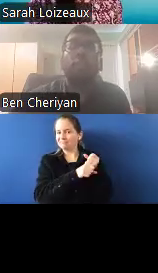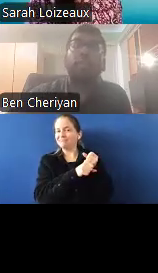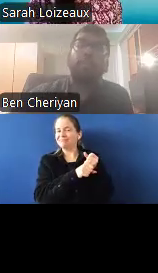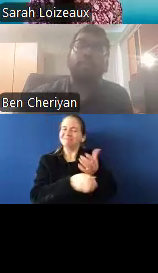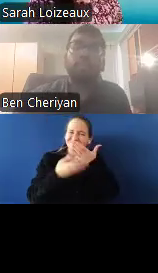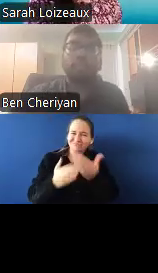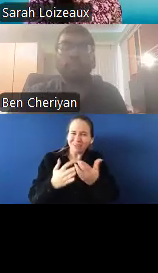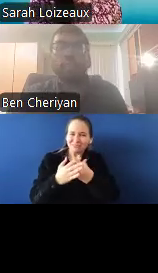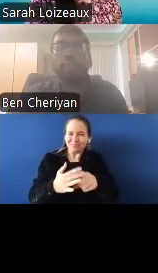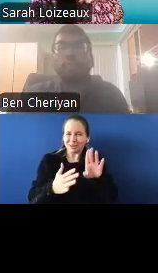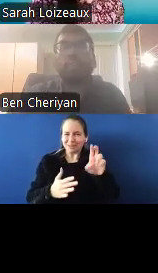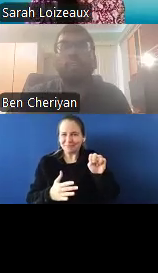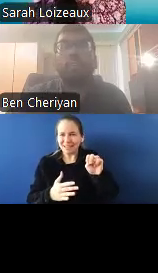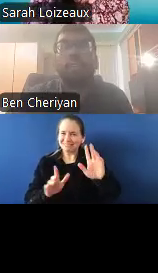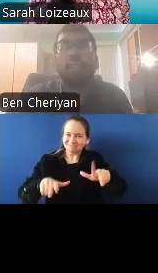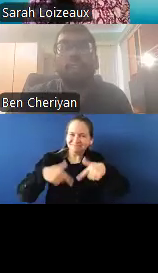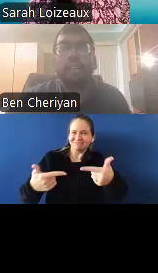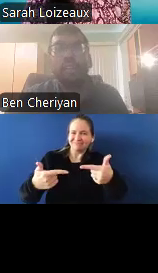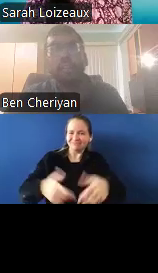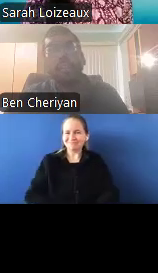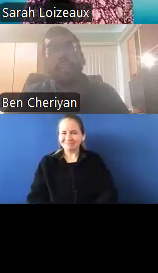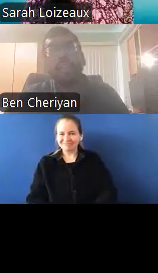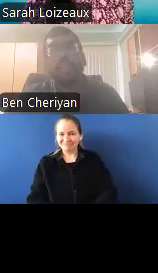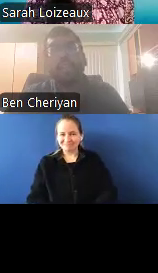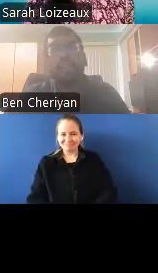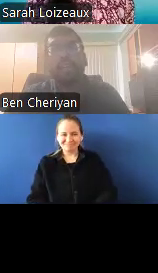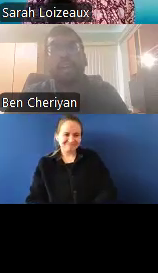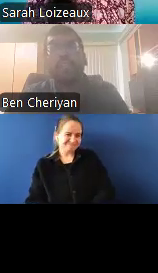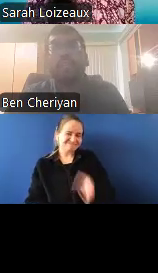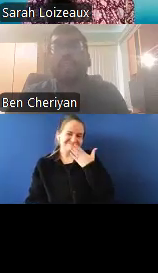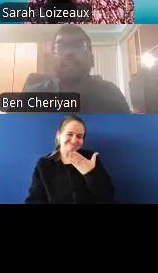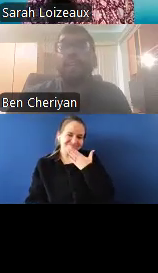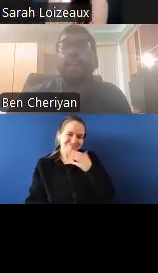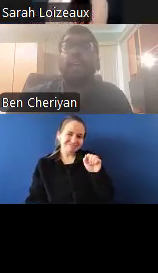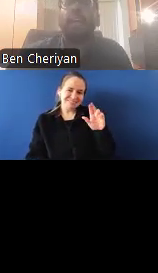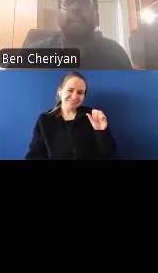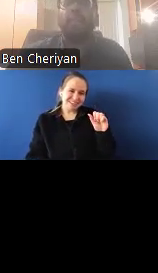us off today, Ben. The floor is yours. >> Thank you, Sarah. Hi, everybody. And